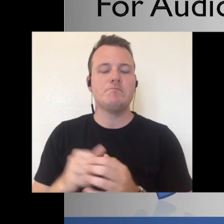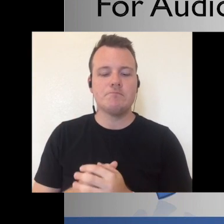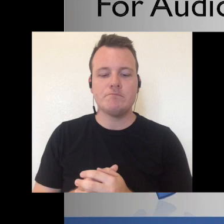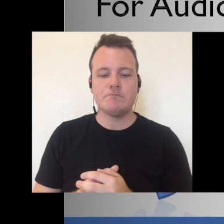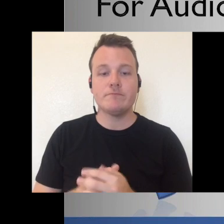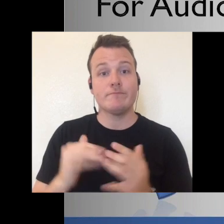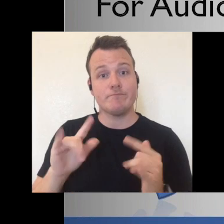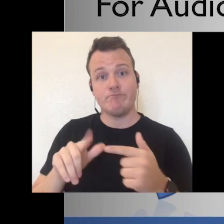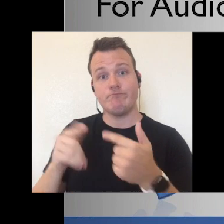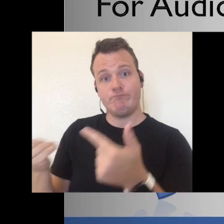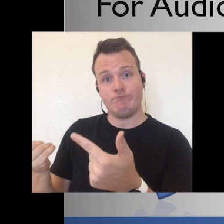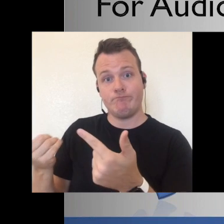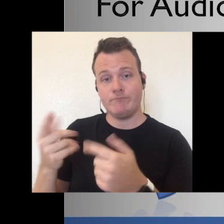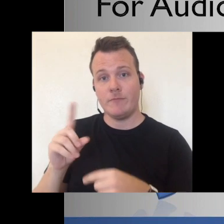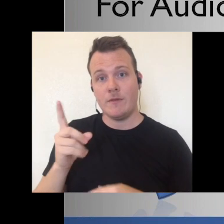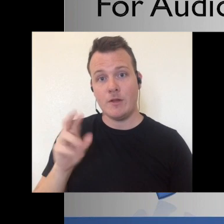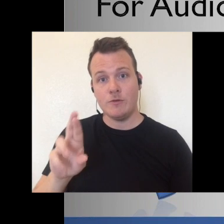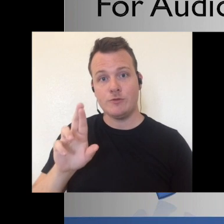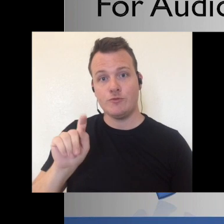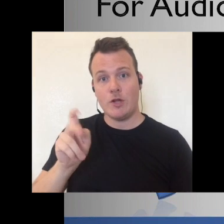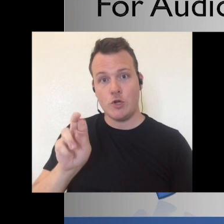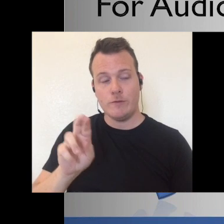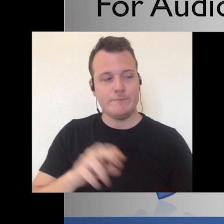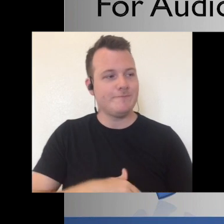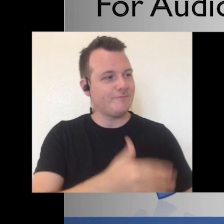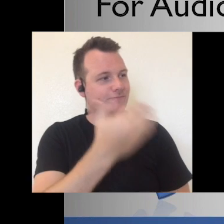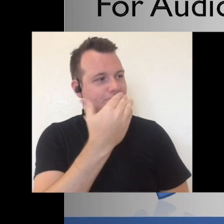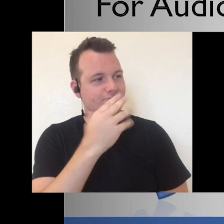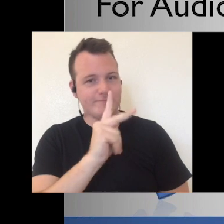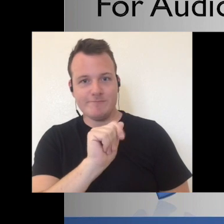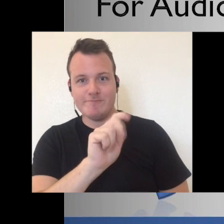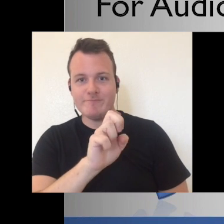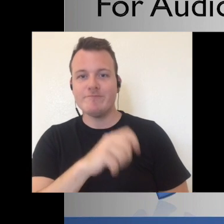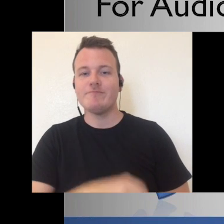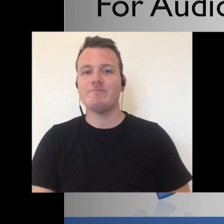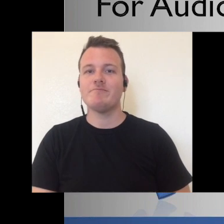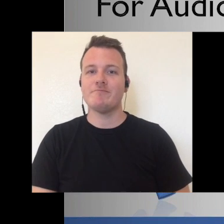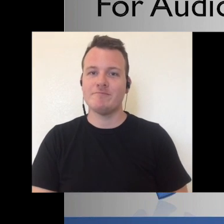Thanks very much, Kate. I very much appreciate a beautiful